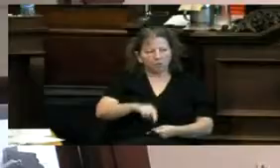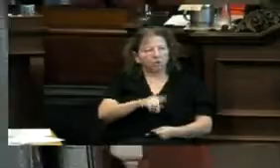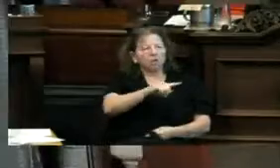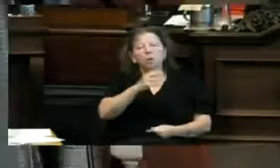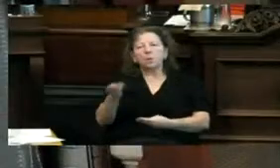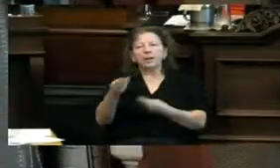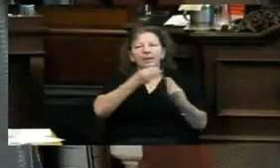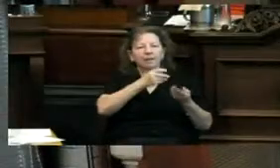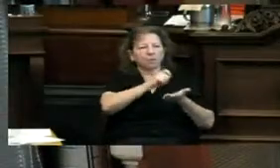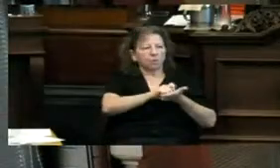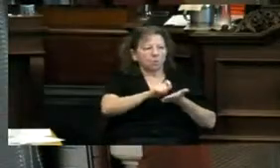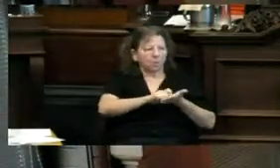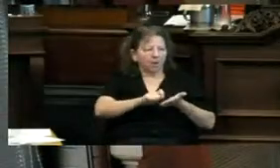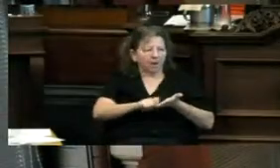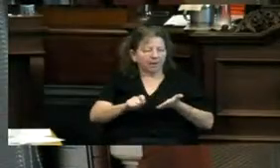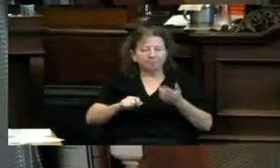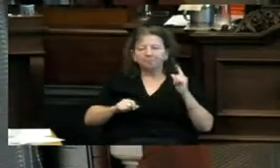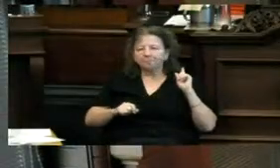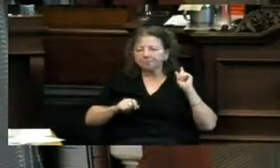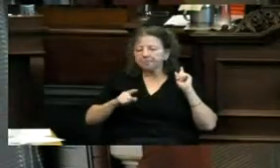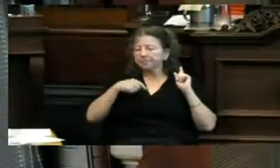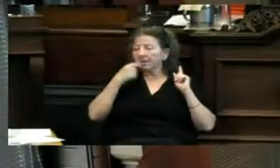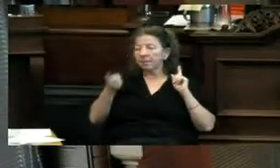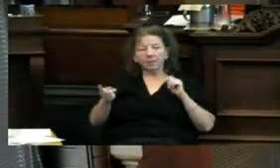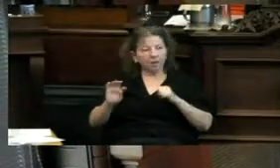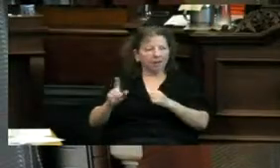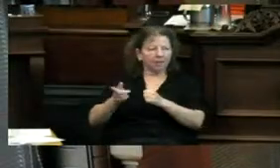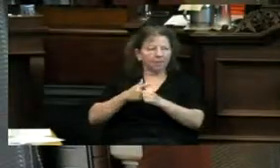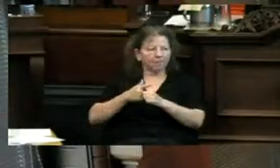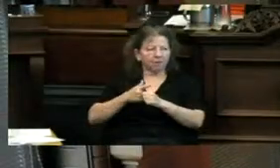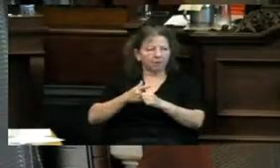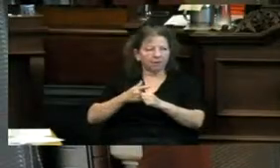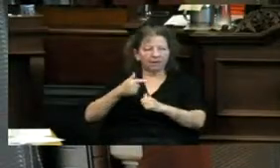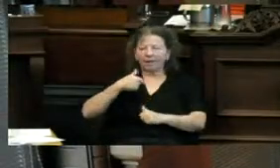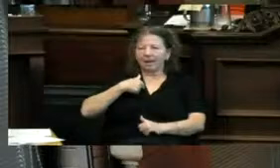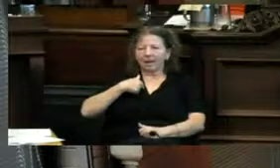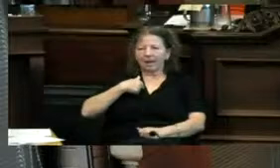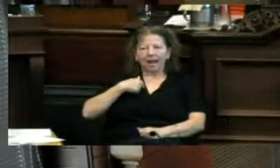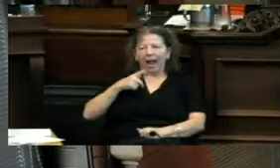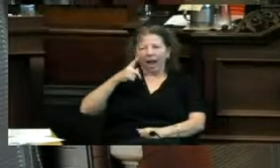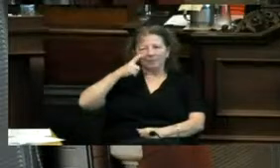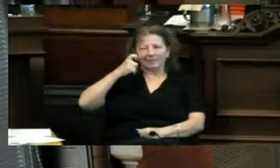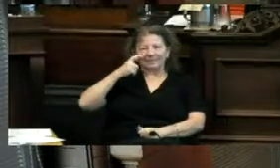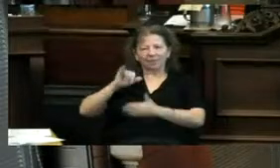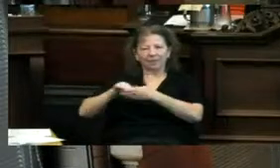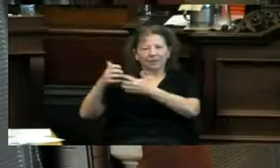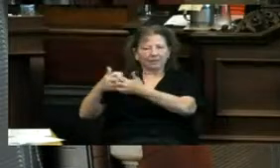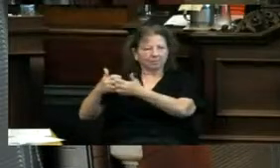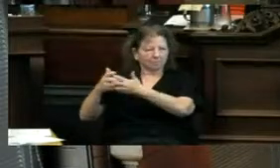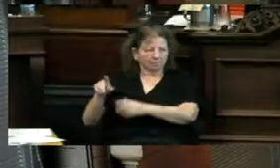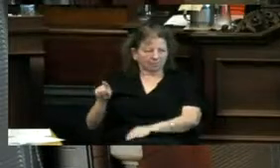brought to the city of Rochester. Yeah, we can we can give you something in writing